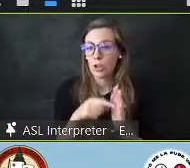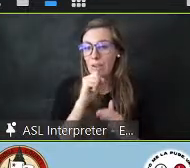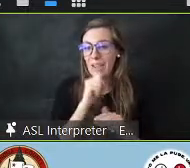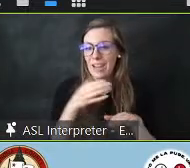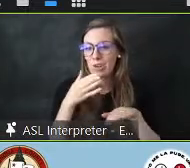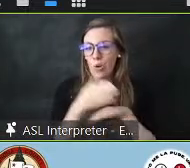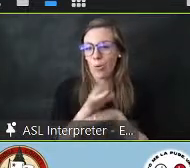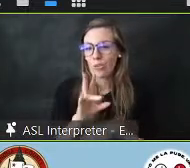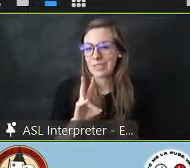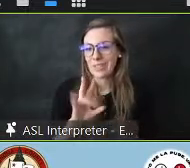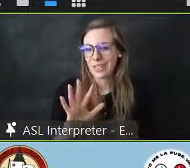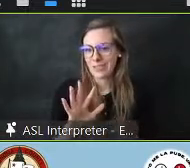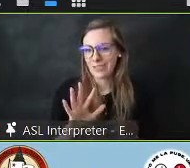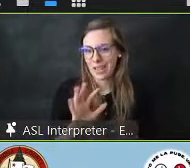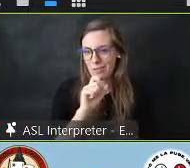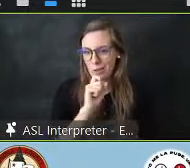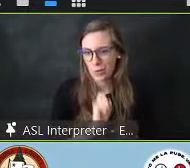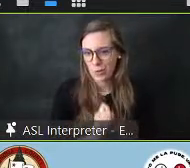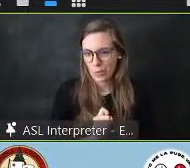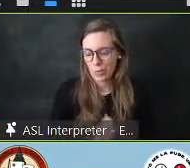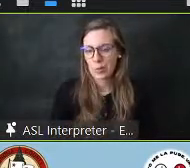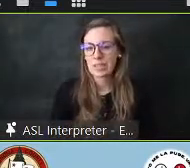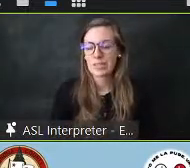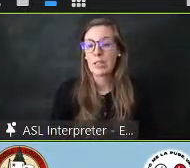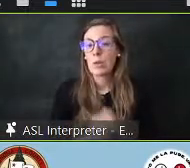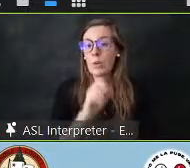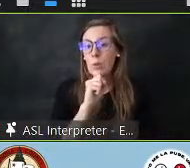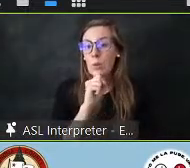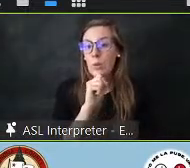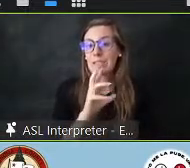The Orange one is 65 to 74.